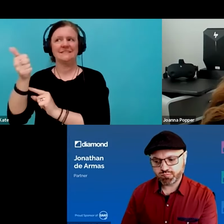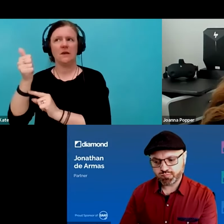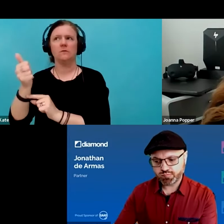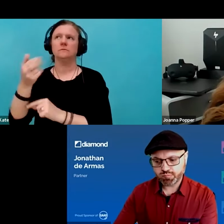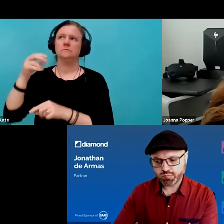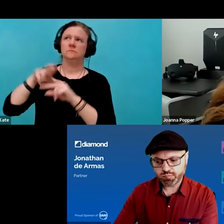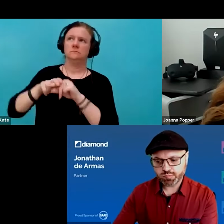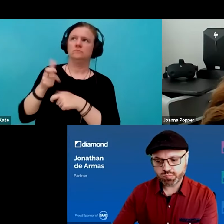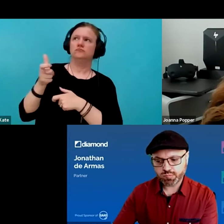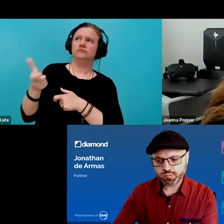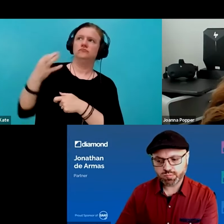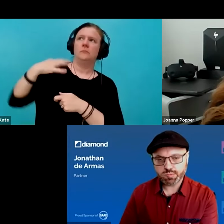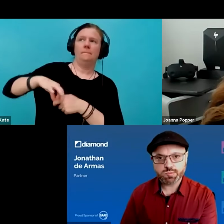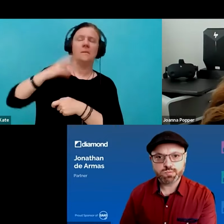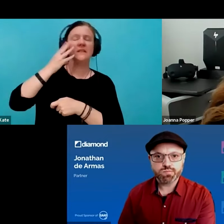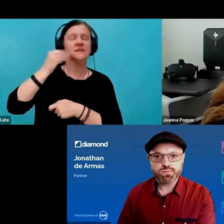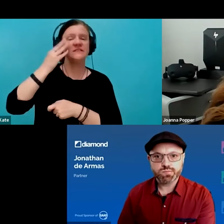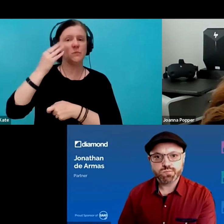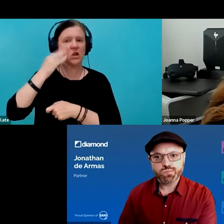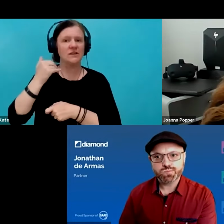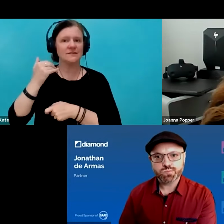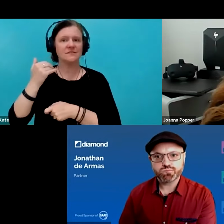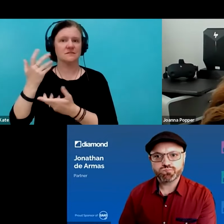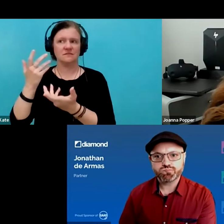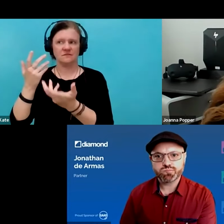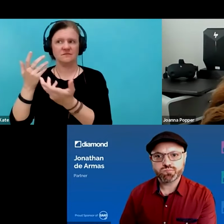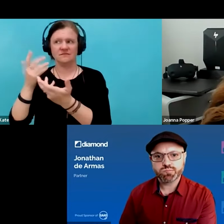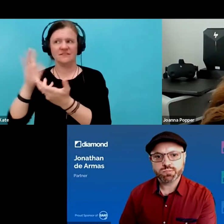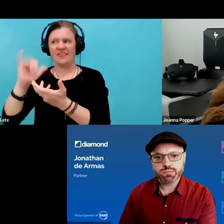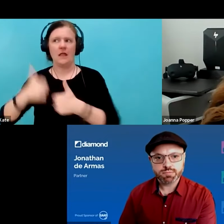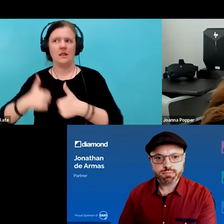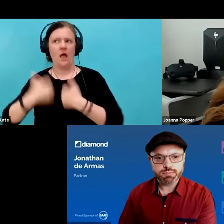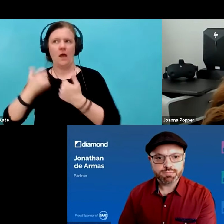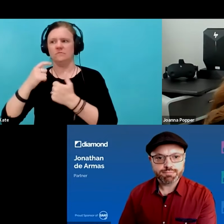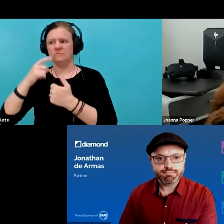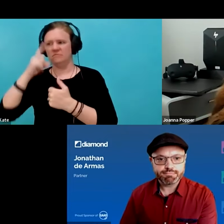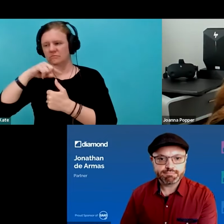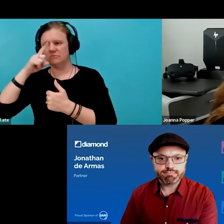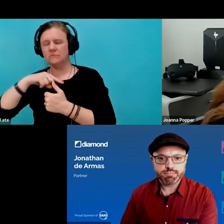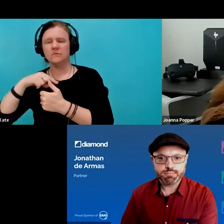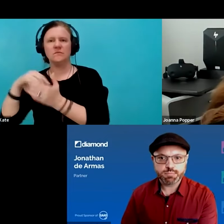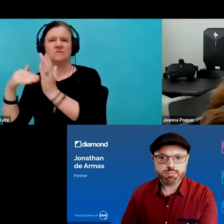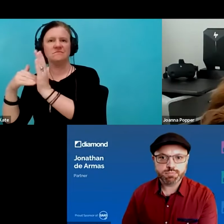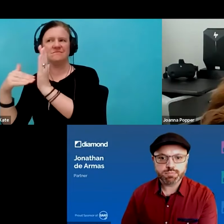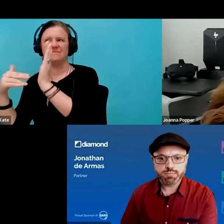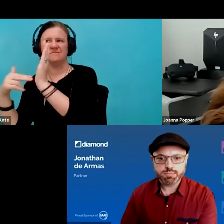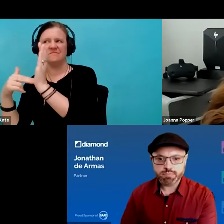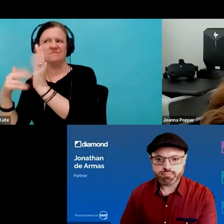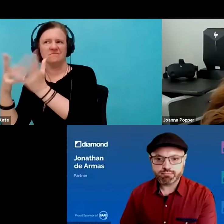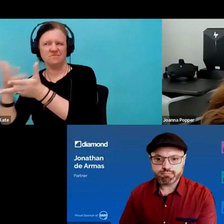Christina Heller: The benefit of the experience of that let that simulate that live simulation, we're starting to do projects that Metastage where we bring